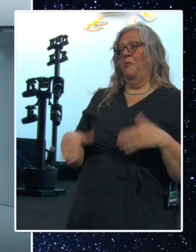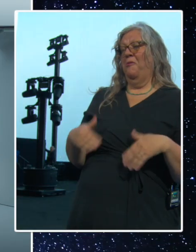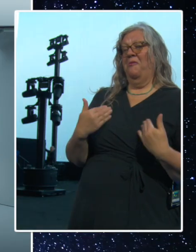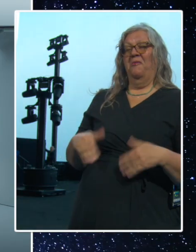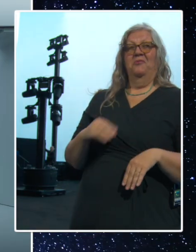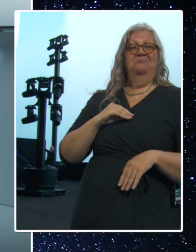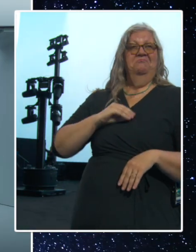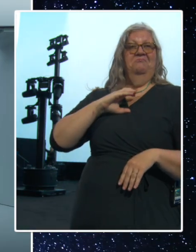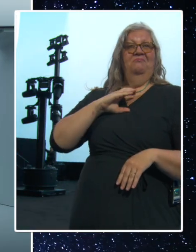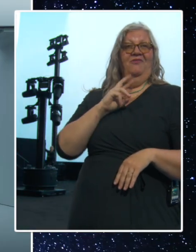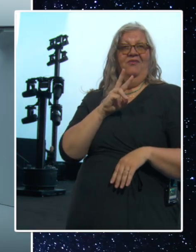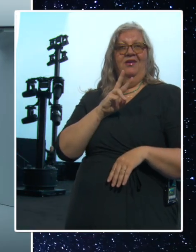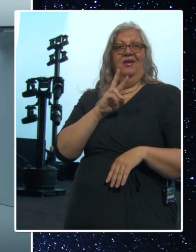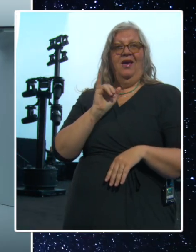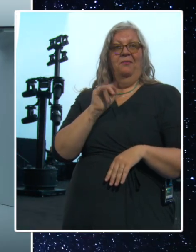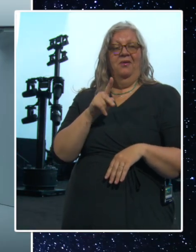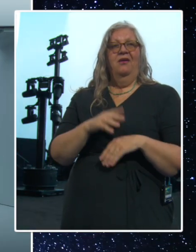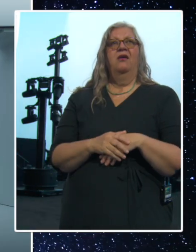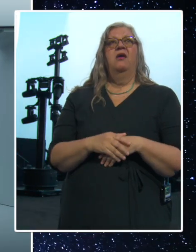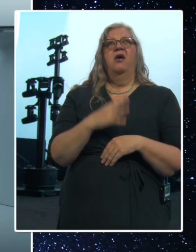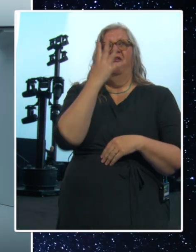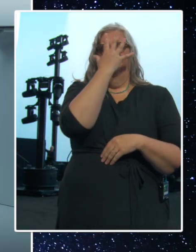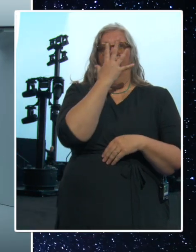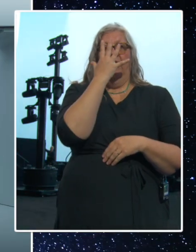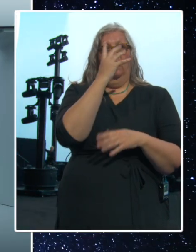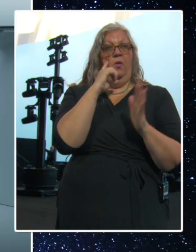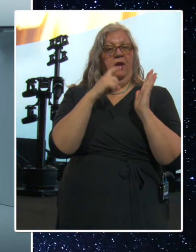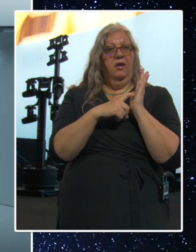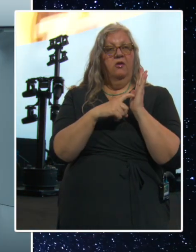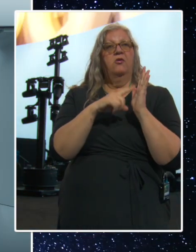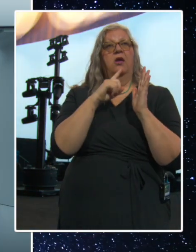And facial recognition enhances that experience.